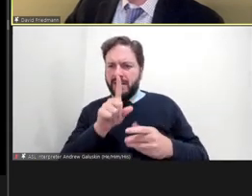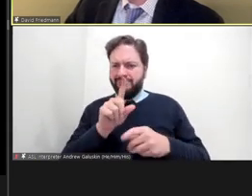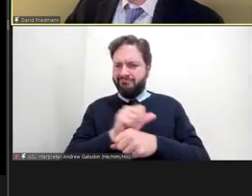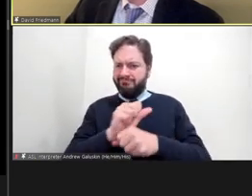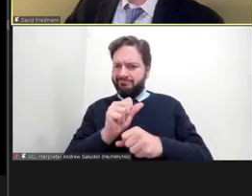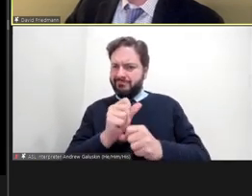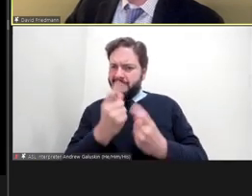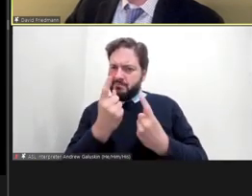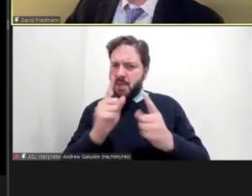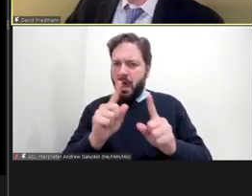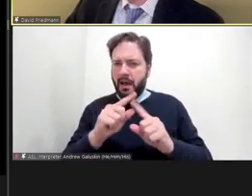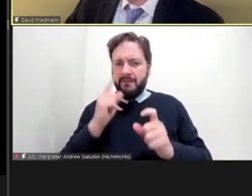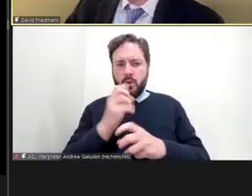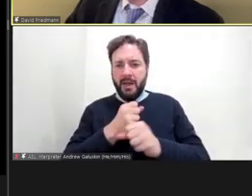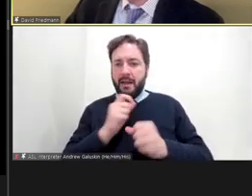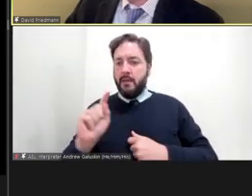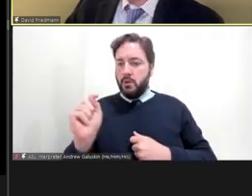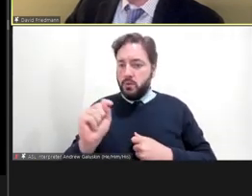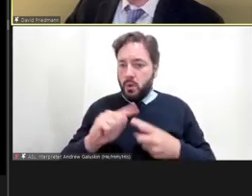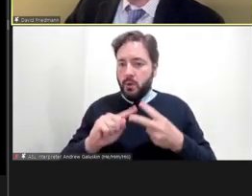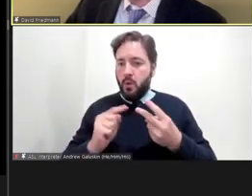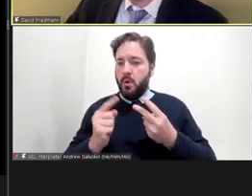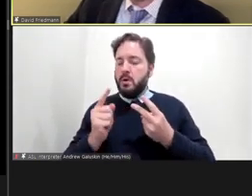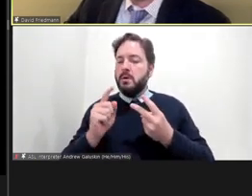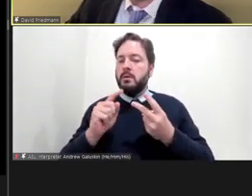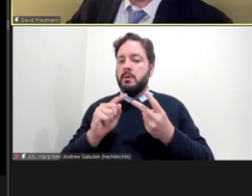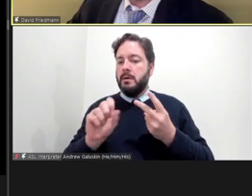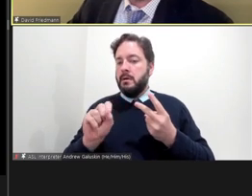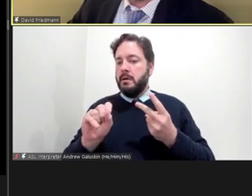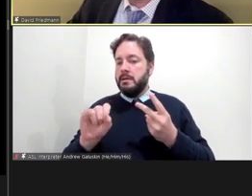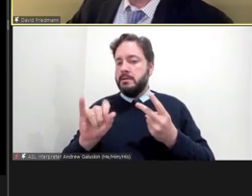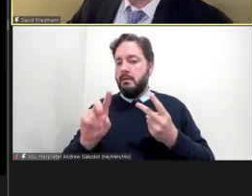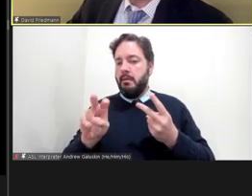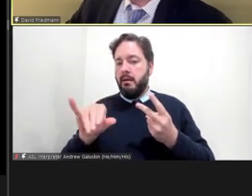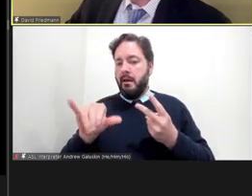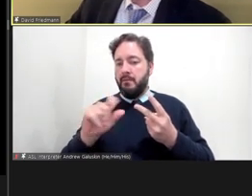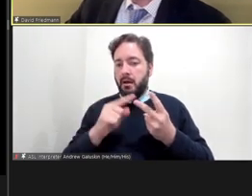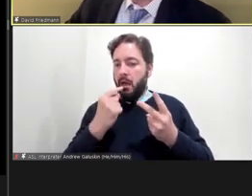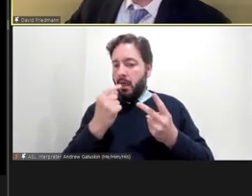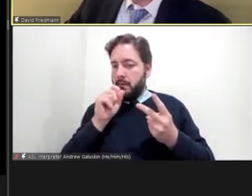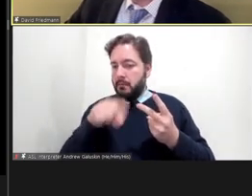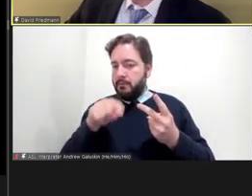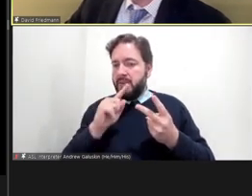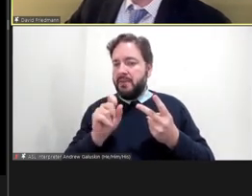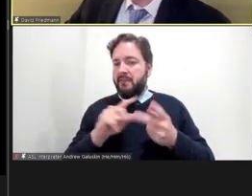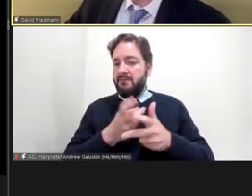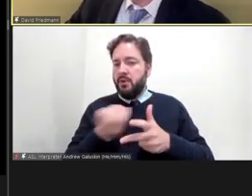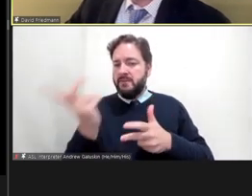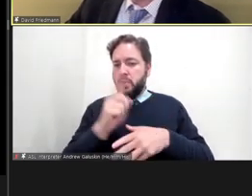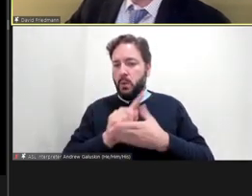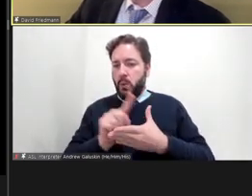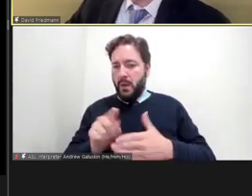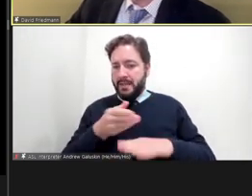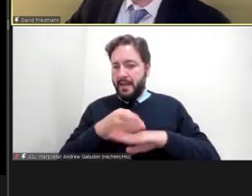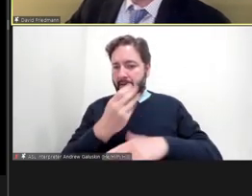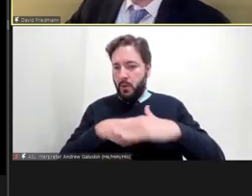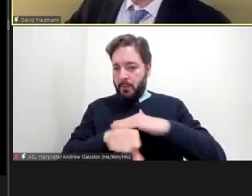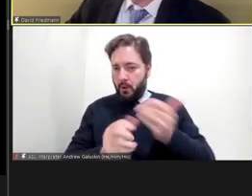the child's urine or blood in the first... Sorry. Or saliva in the first few weeks. So we mentioned that this is... CMV is really